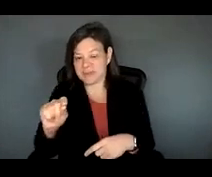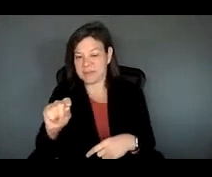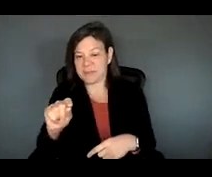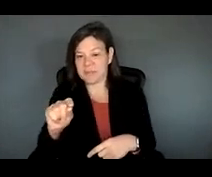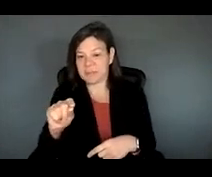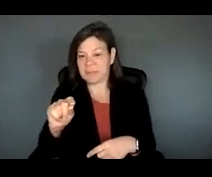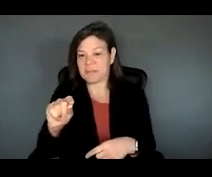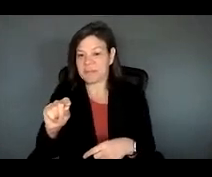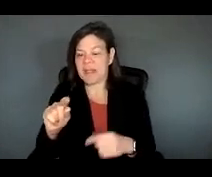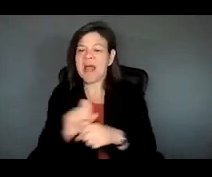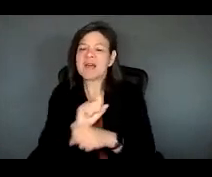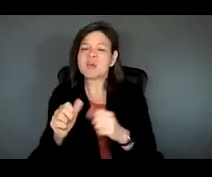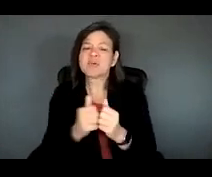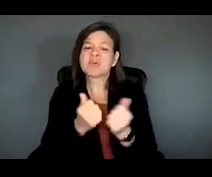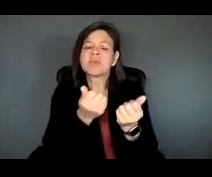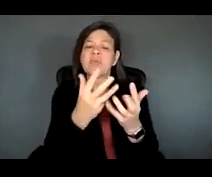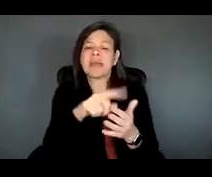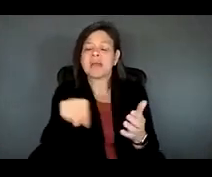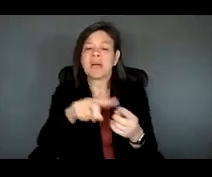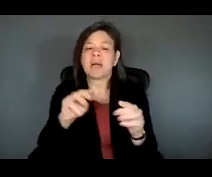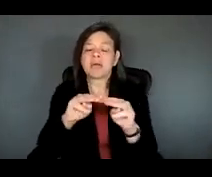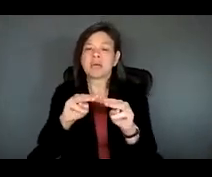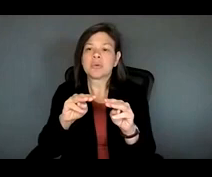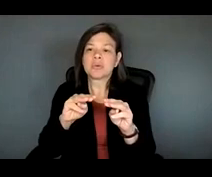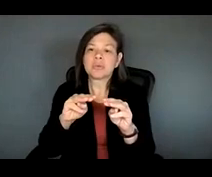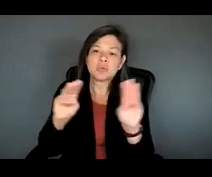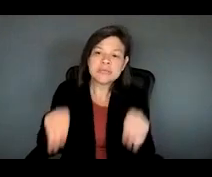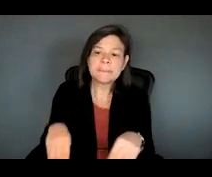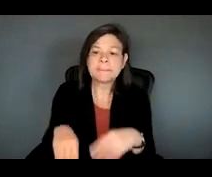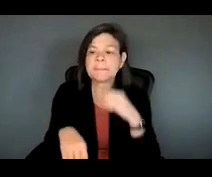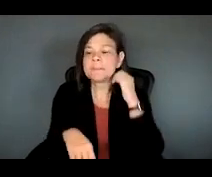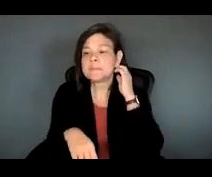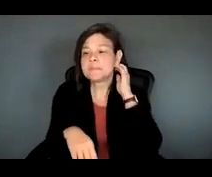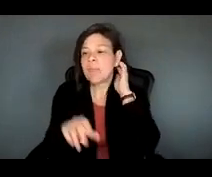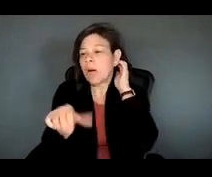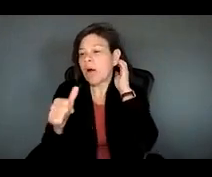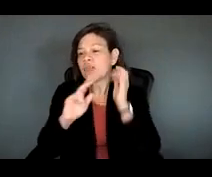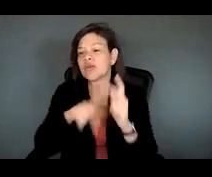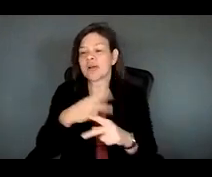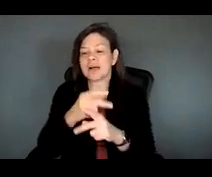And I've worked with a number of other museums and other types of cultural institutions as well